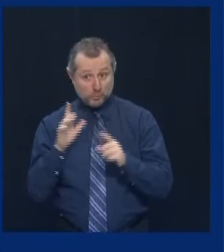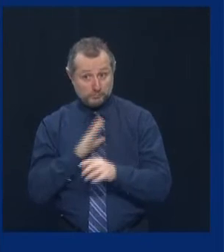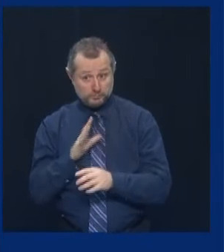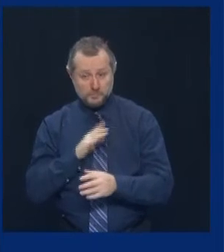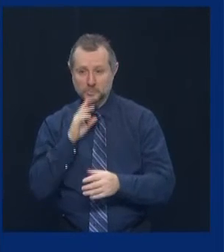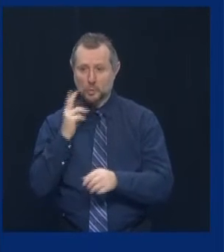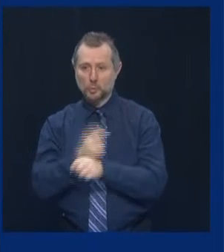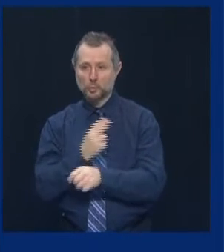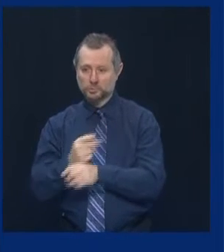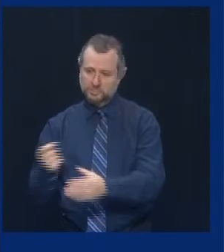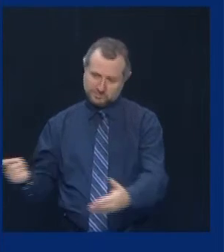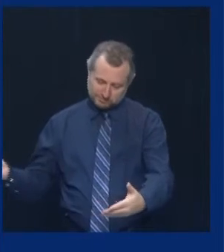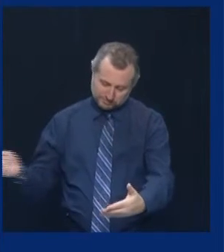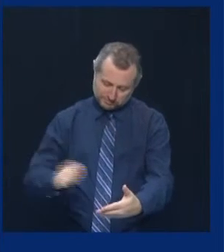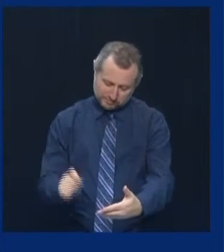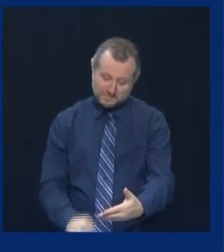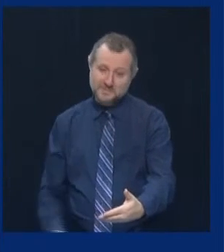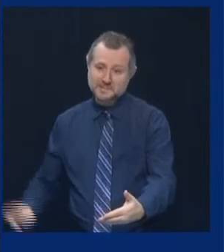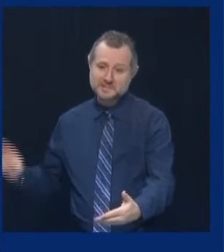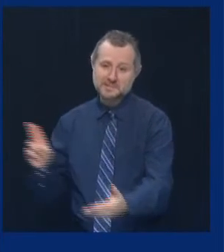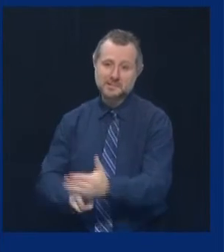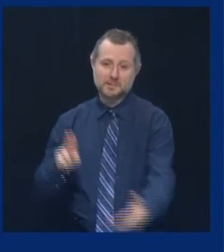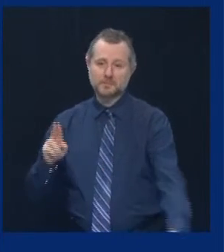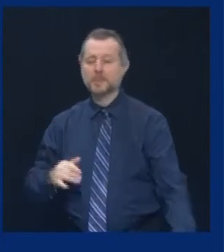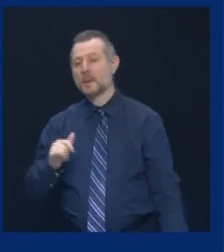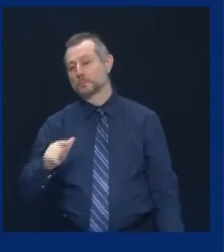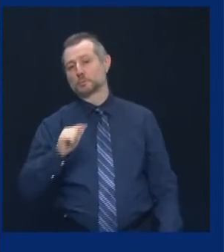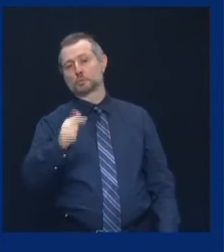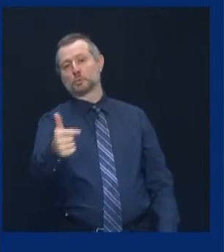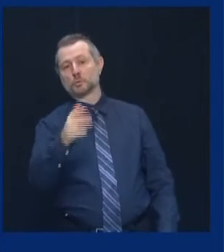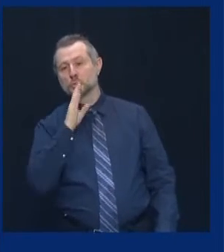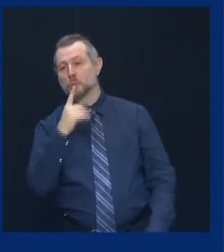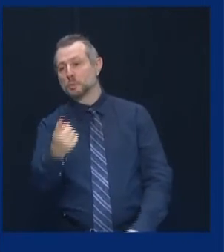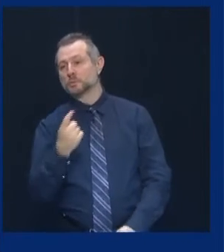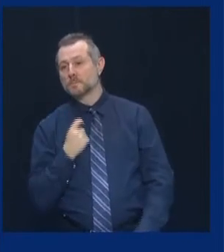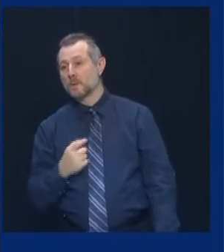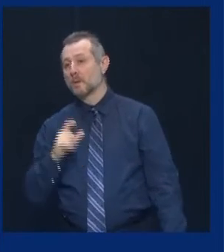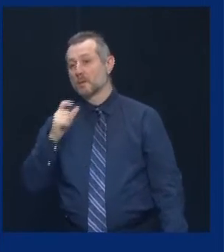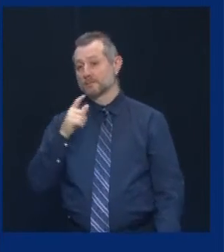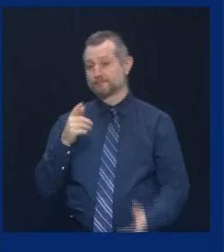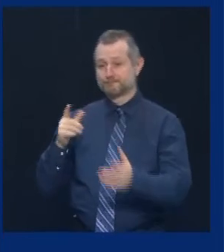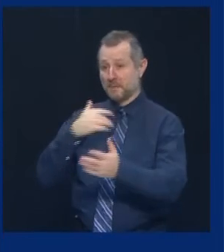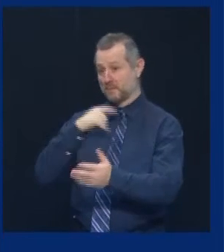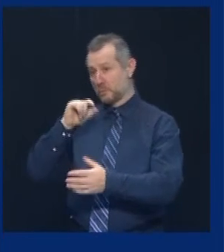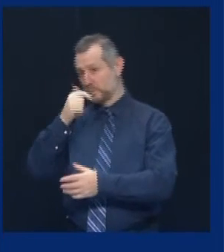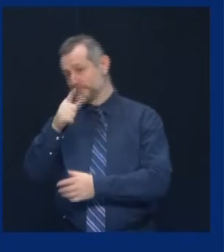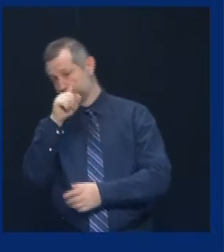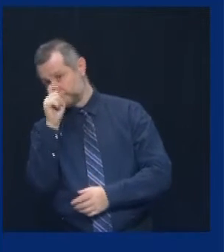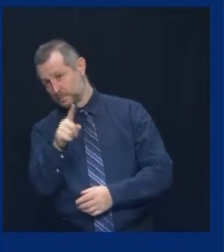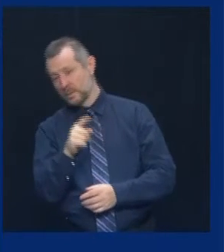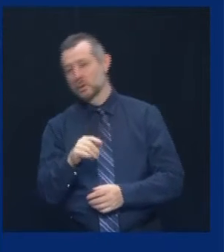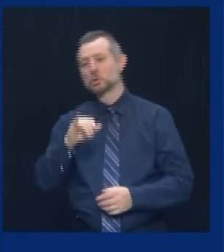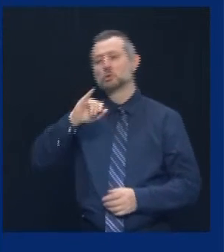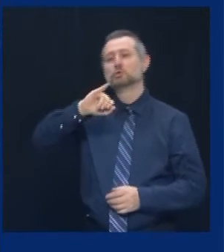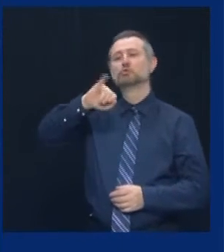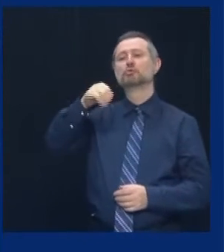AND THIS PEN WORKS, I'LL USE IT.